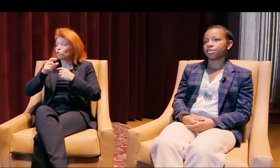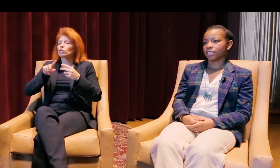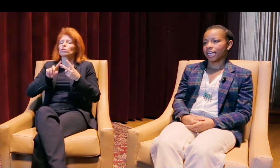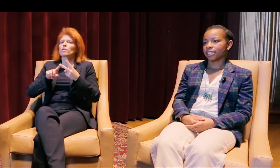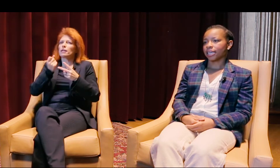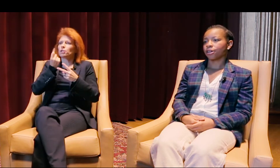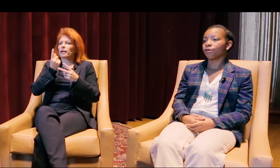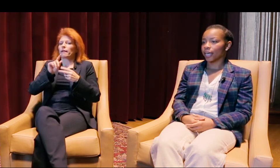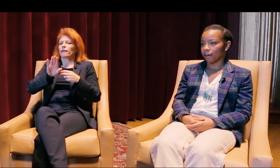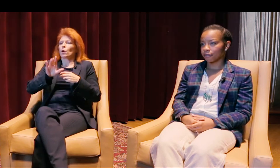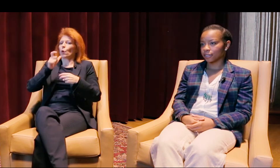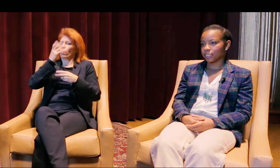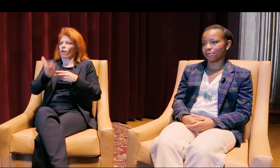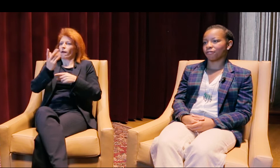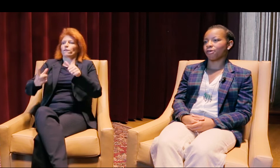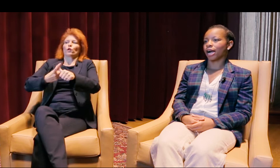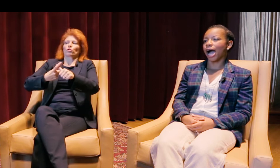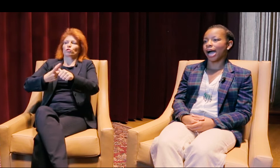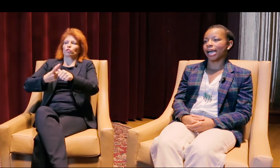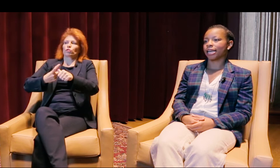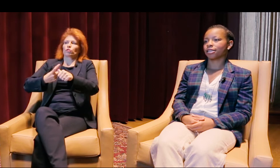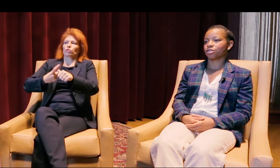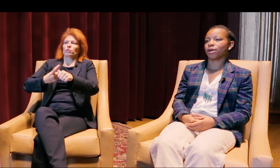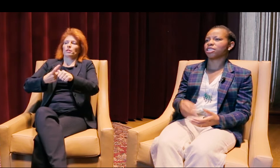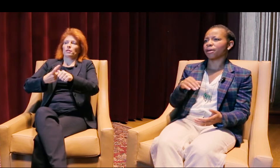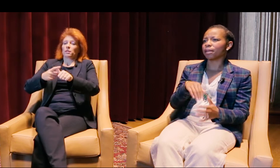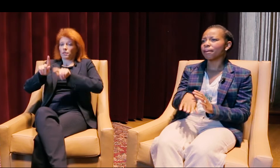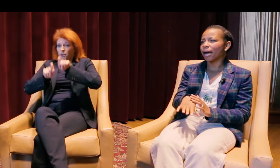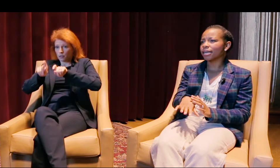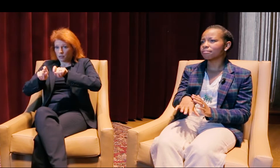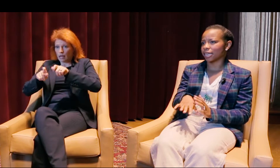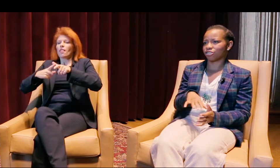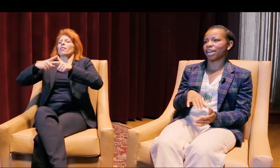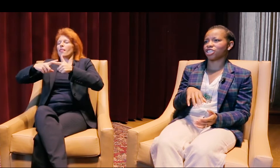and understanding who they are first before I try to implement my strategies